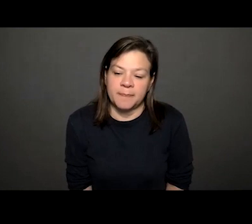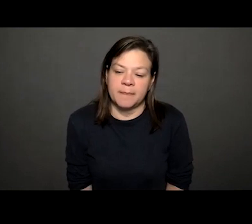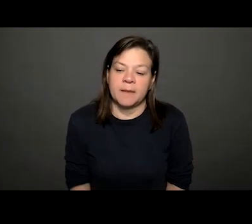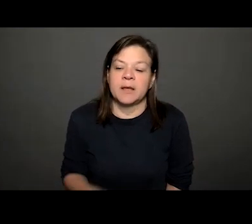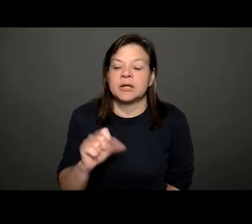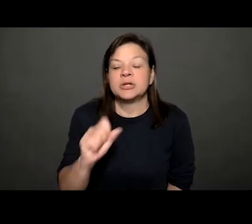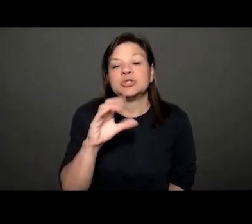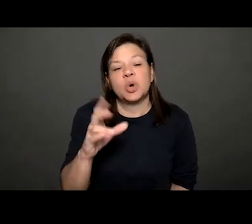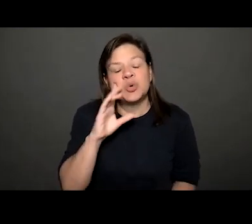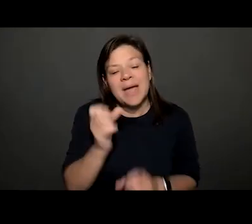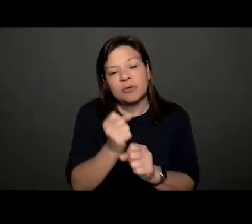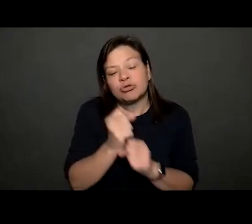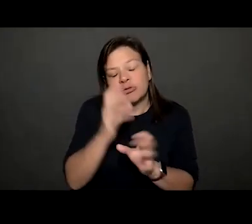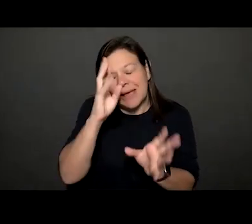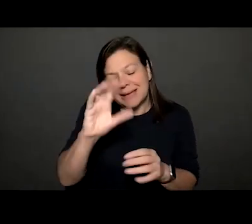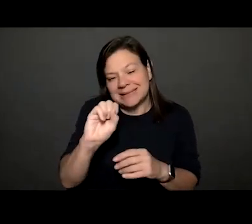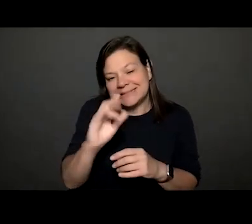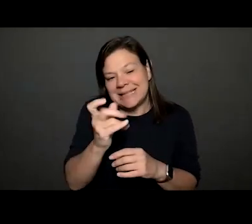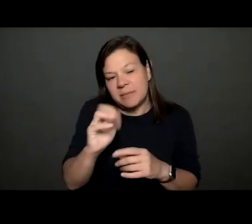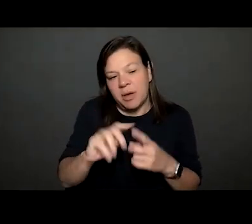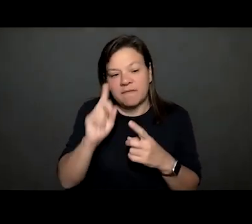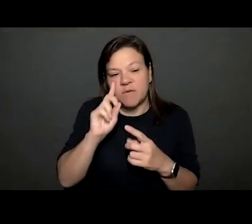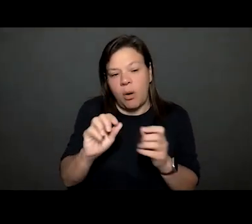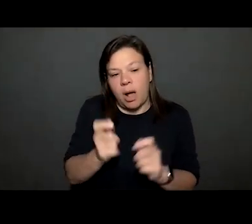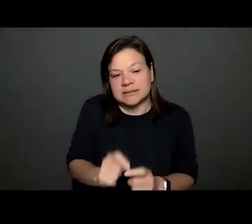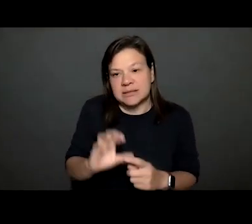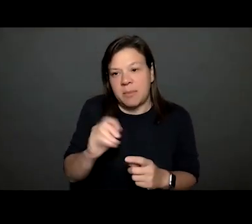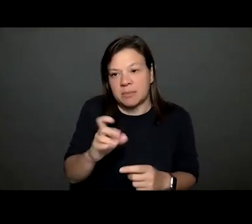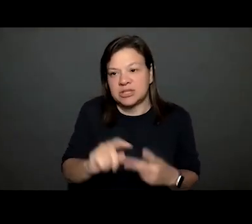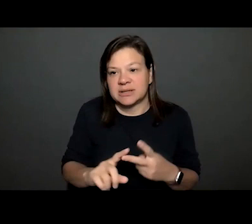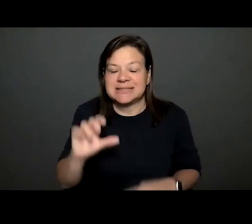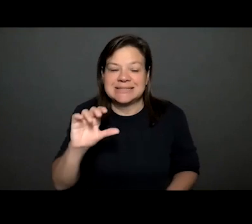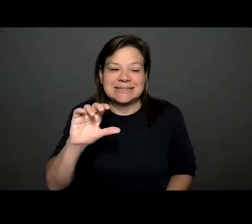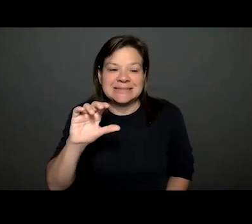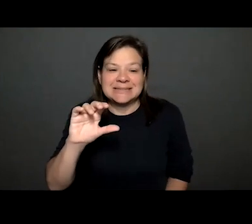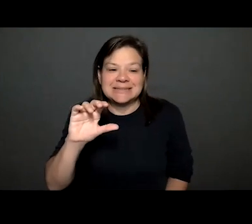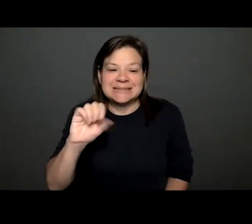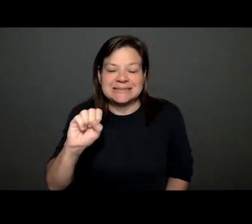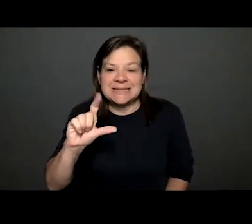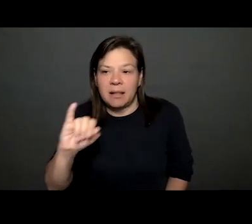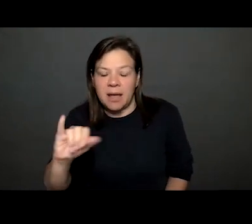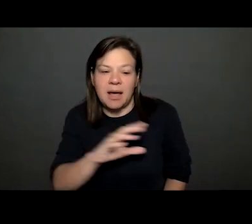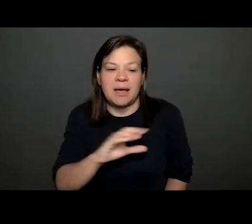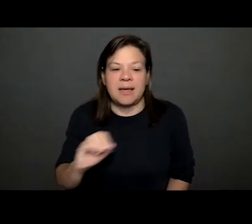THE HubSpot CLI AND THE API. IF YOU BUILD A CUSTOM OBJECT FOR JUST ONE HubSpot